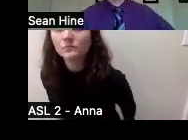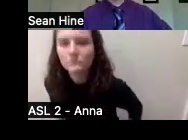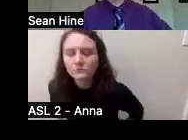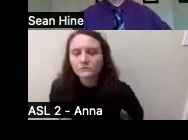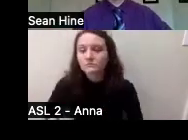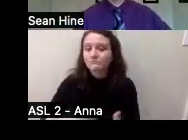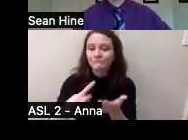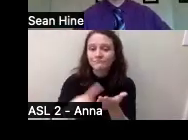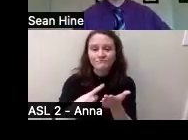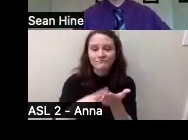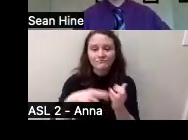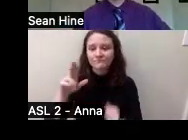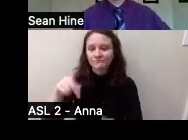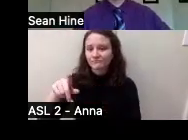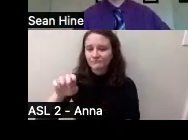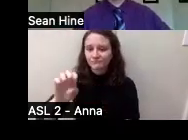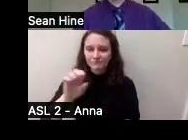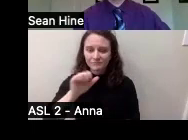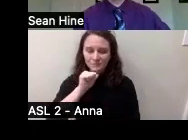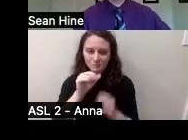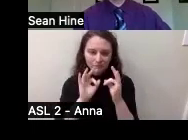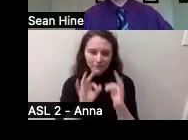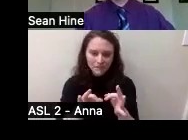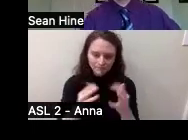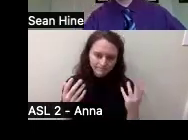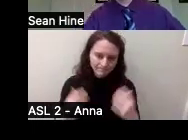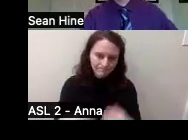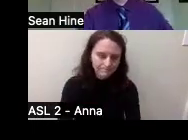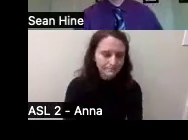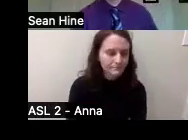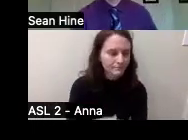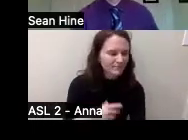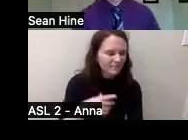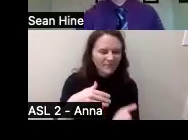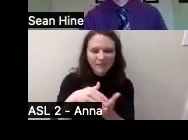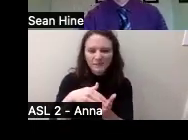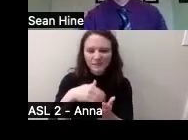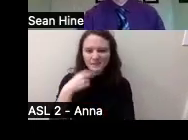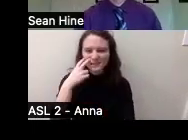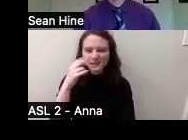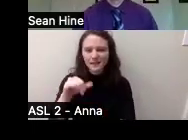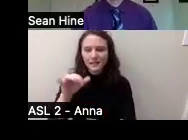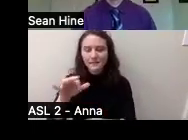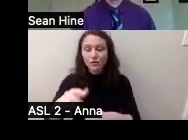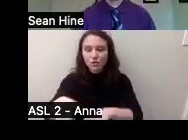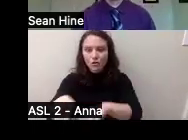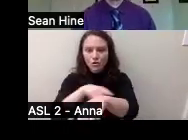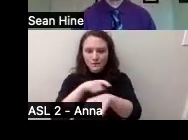and the application status is not updated. A lot of times I see that happen when there's a long time between this application submission